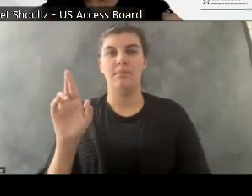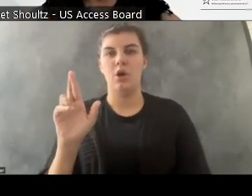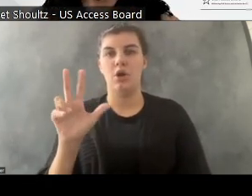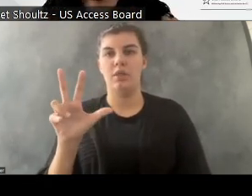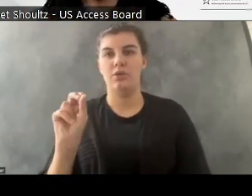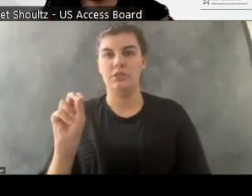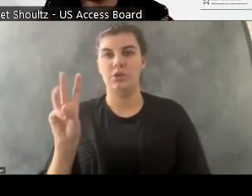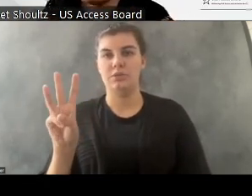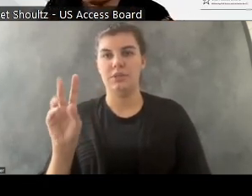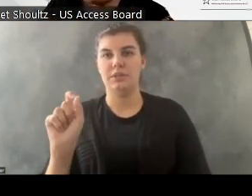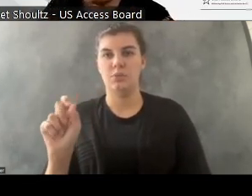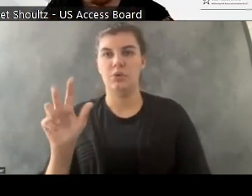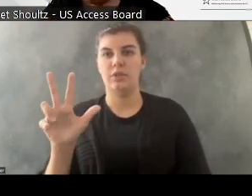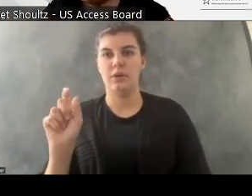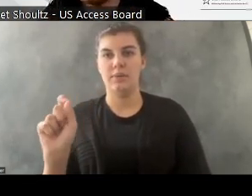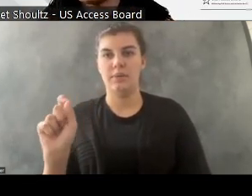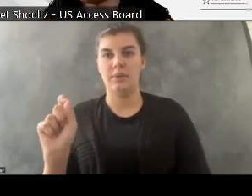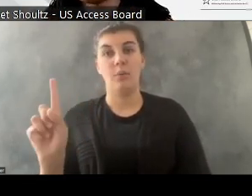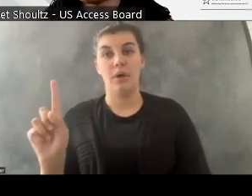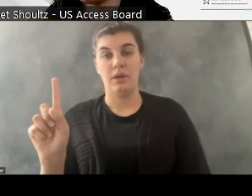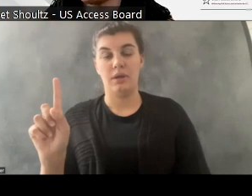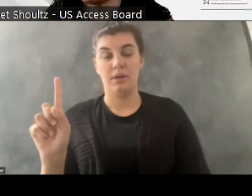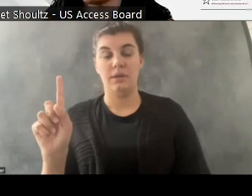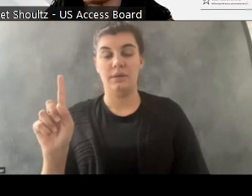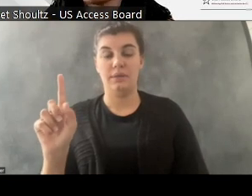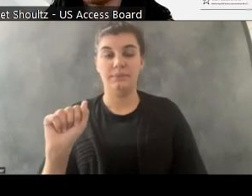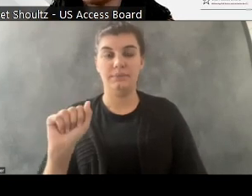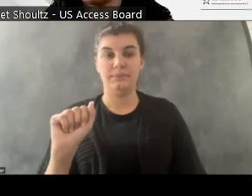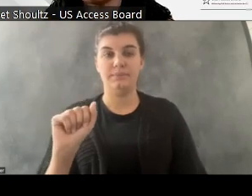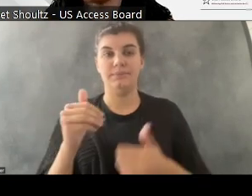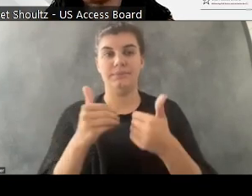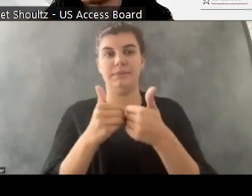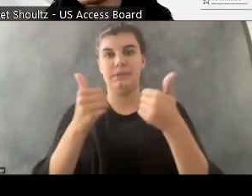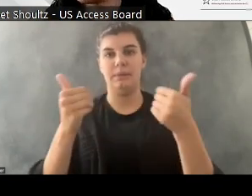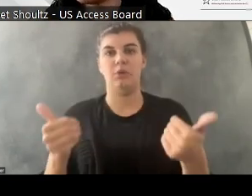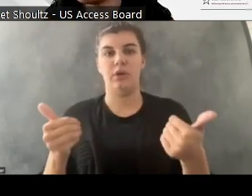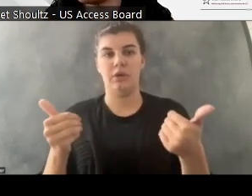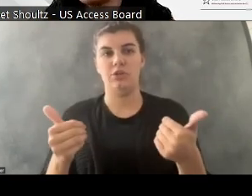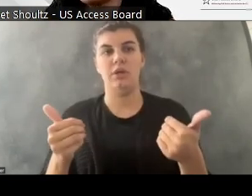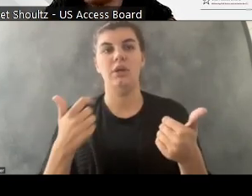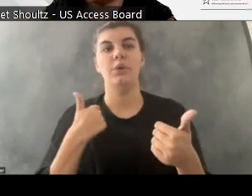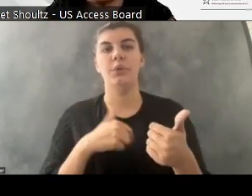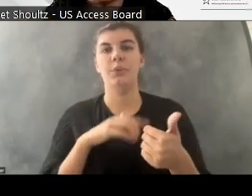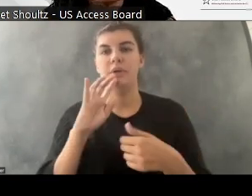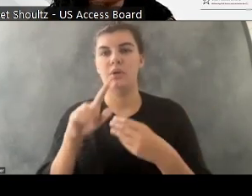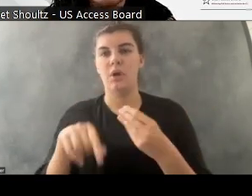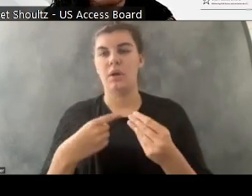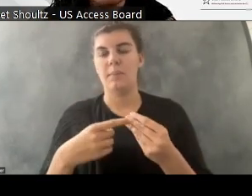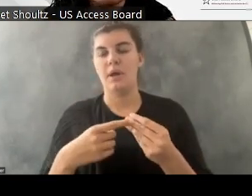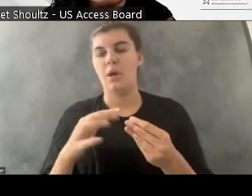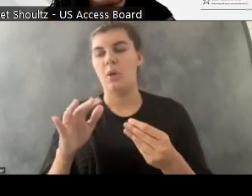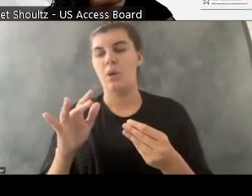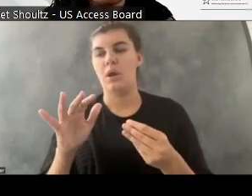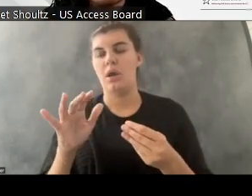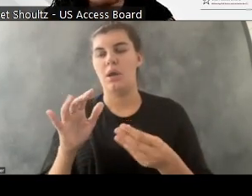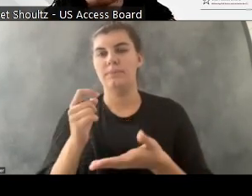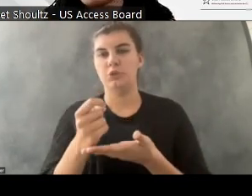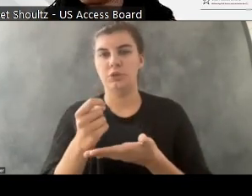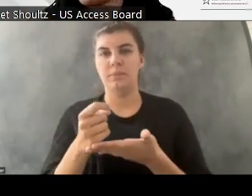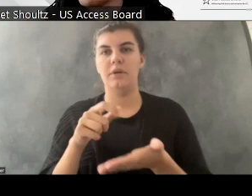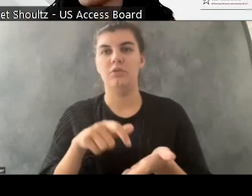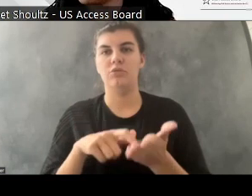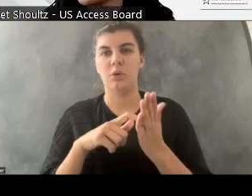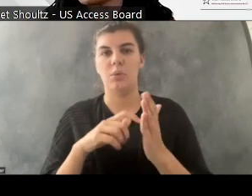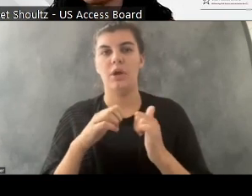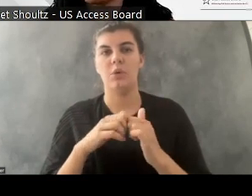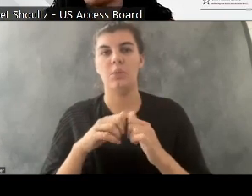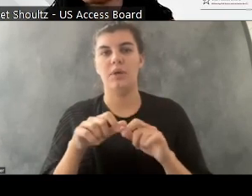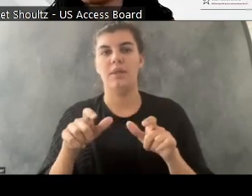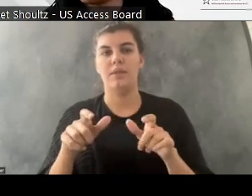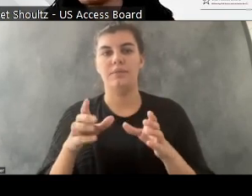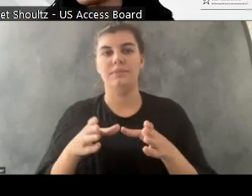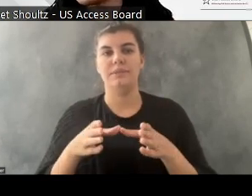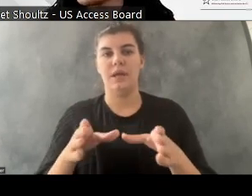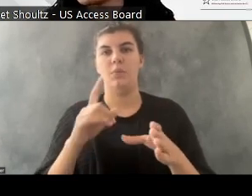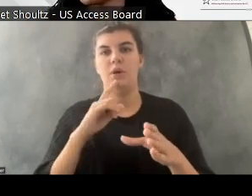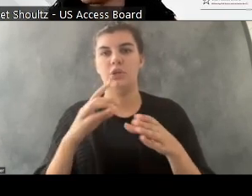R306.3.1 Separation, we talked about treatments required where sidewalks are flush against the